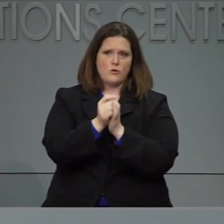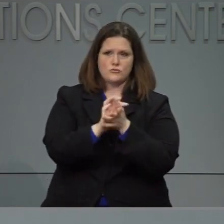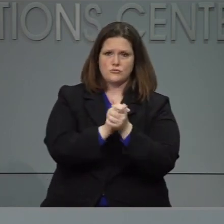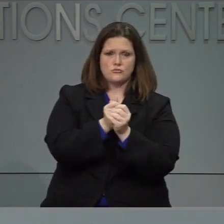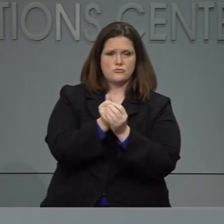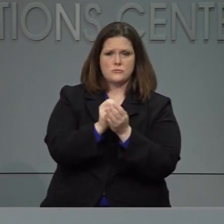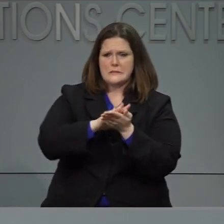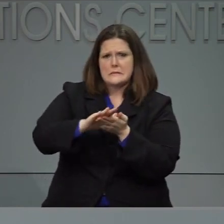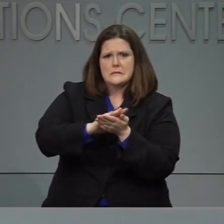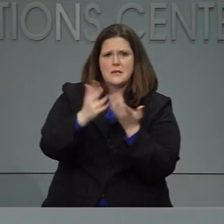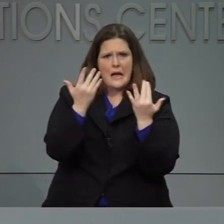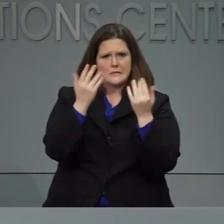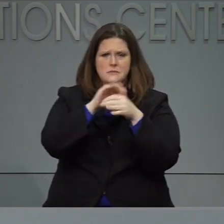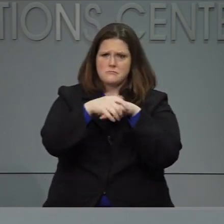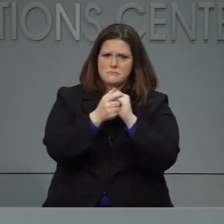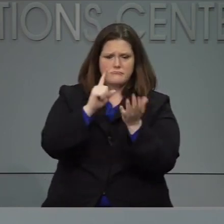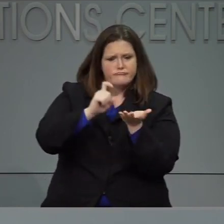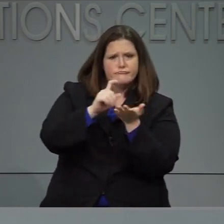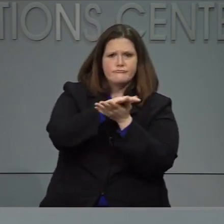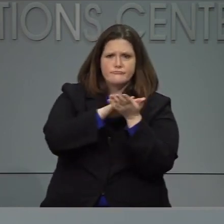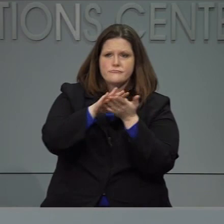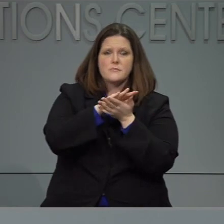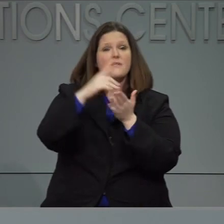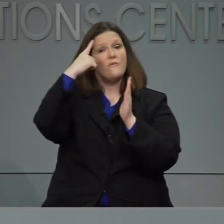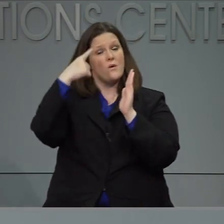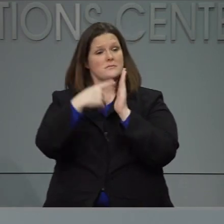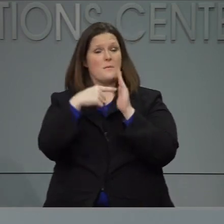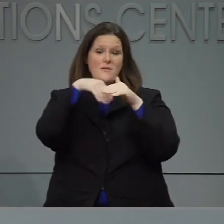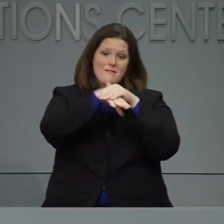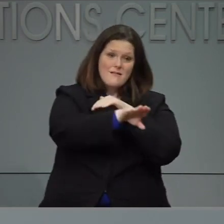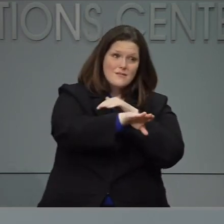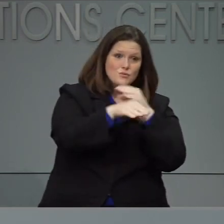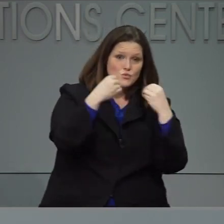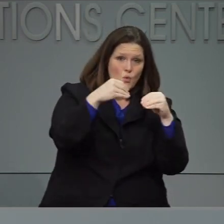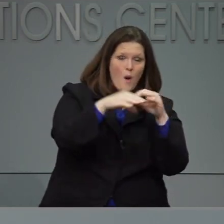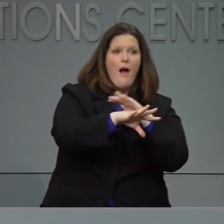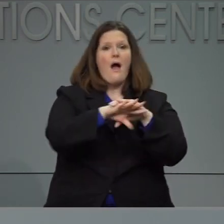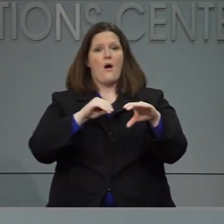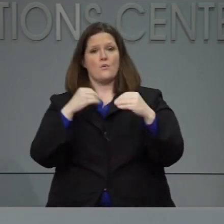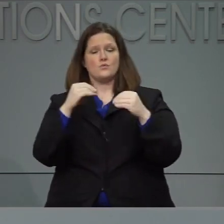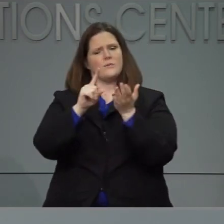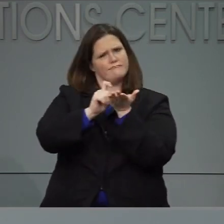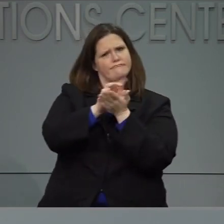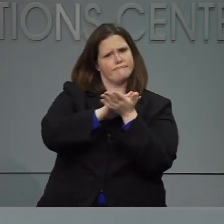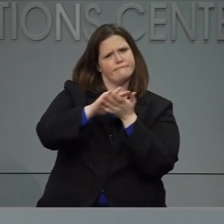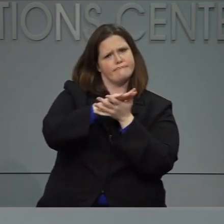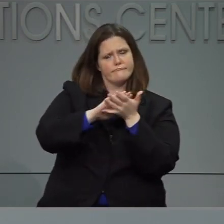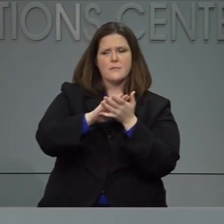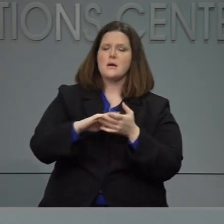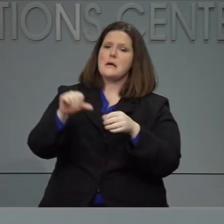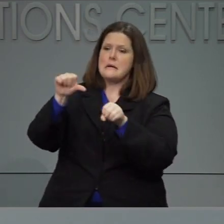LEAVING A STORE. WE'RE AFTER TOUCHING A PUBLIC SERVICE, BUT AS PUBLIC SURFACE LIKE A GAS PUMP.